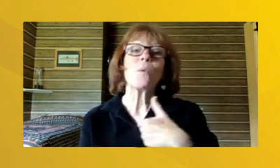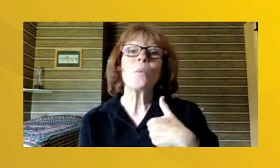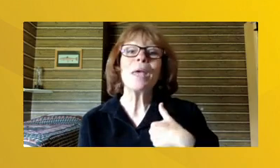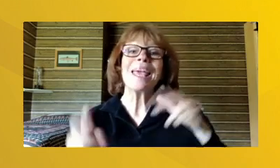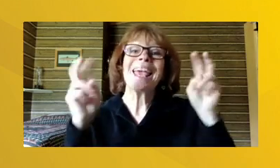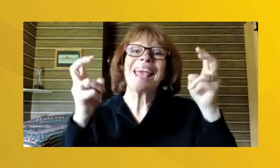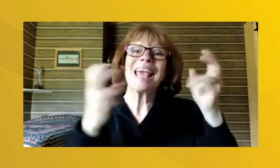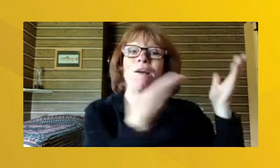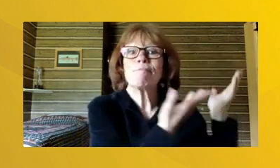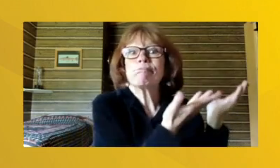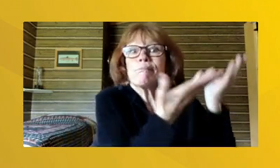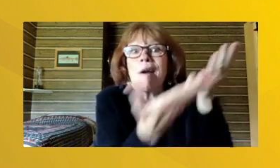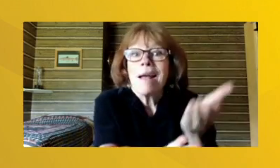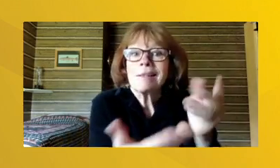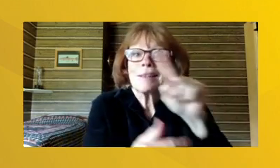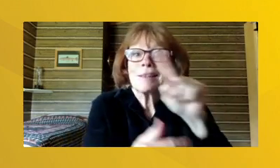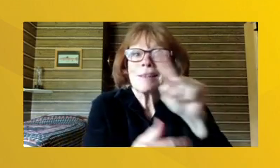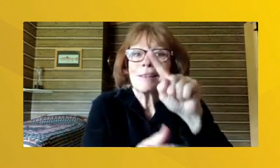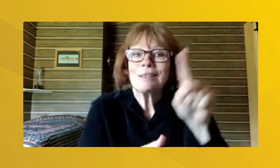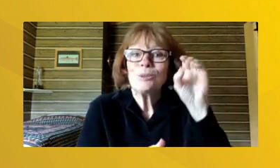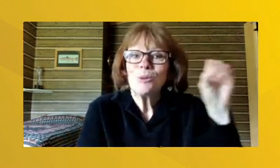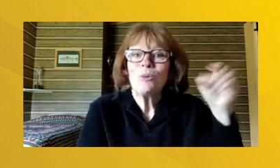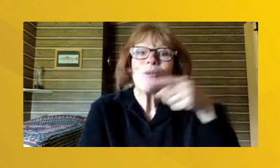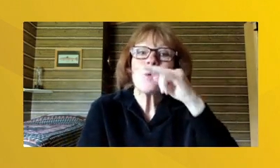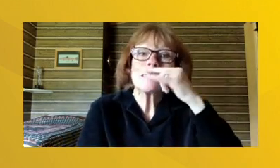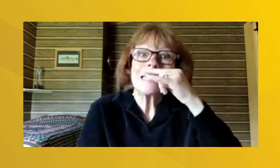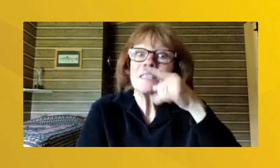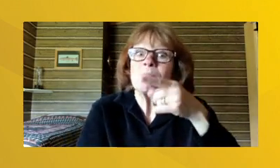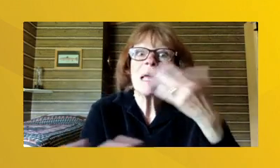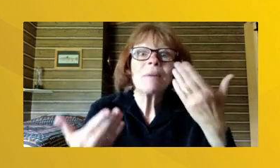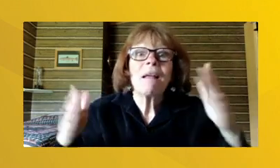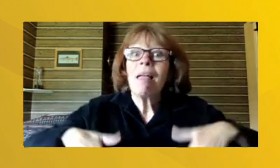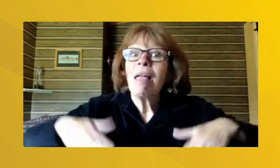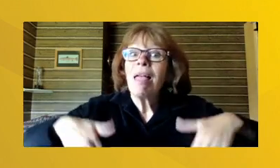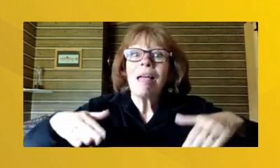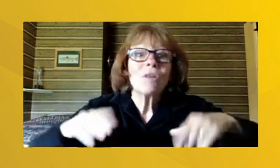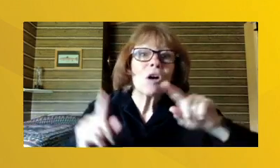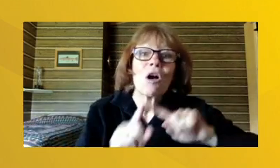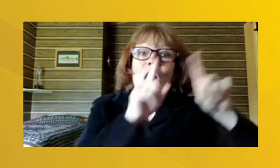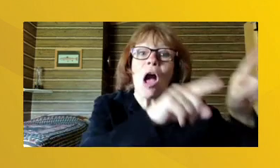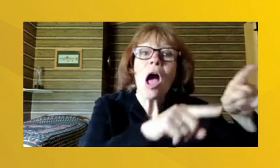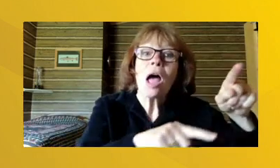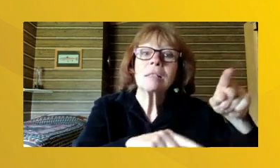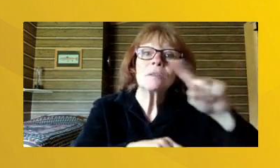Head Start and to kids who might otherwise not get an opportunity to see those animals.